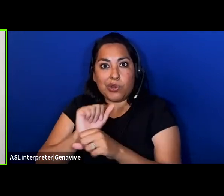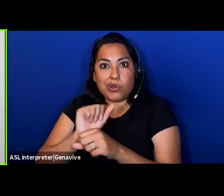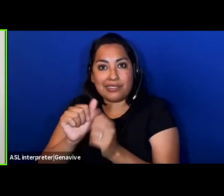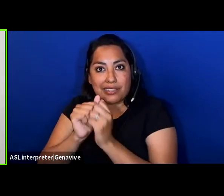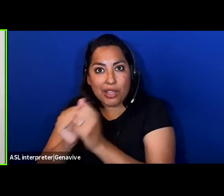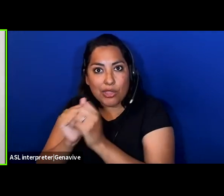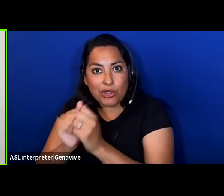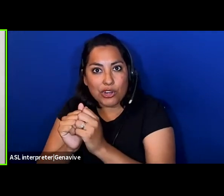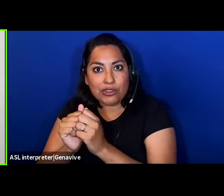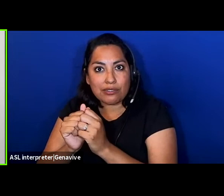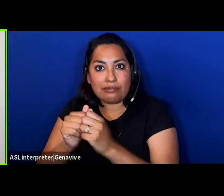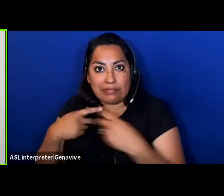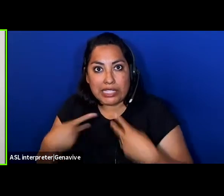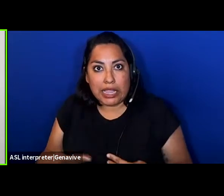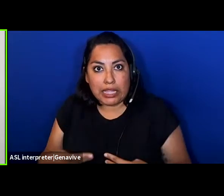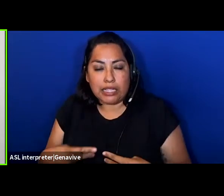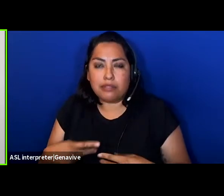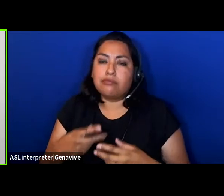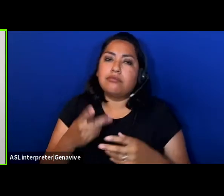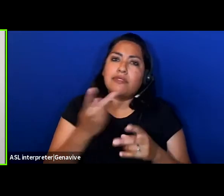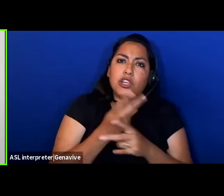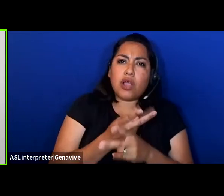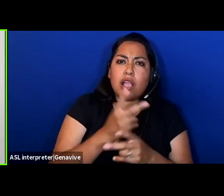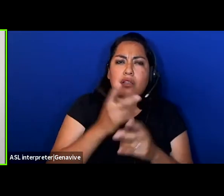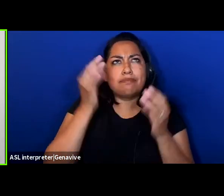you can provide in the virtual workspace and remote workplace.